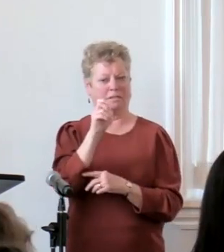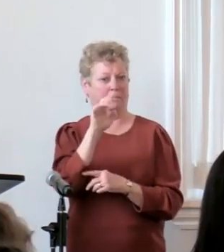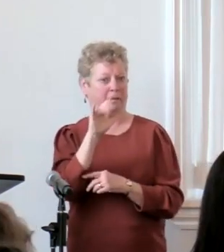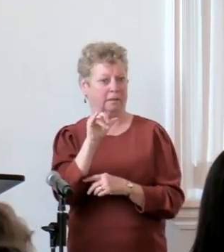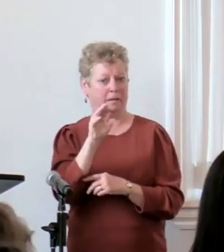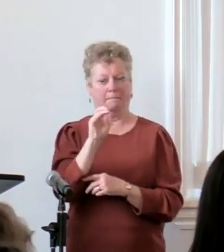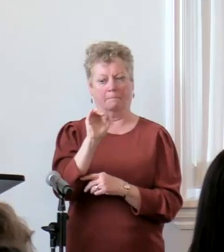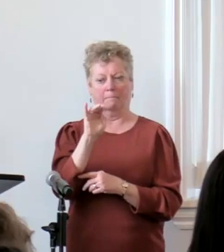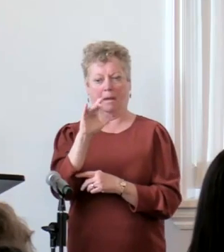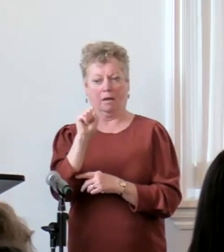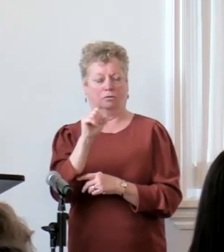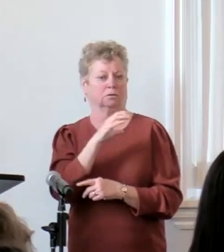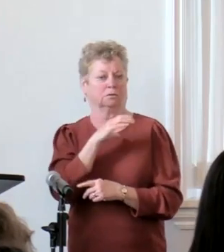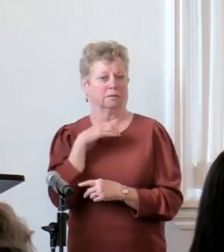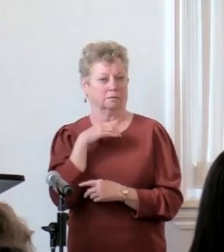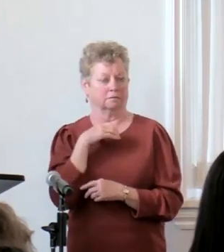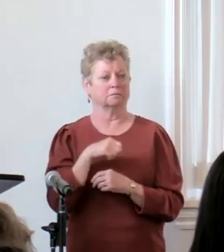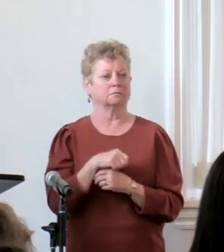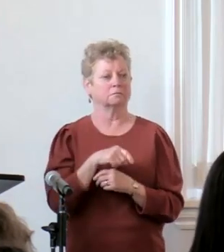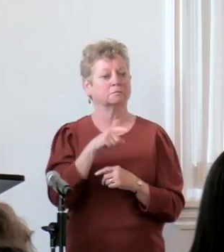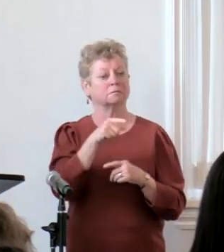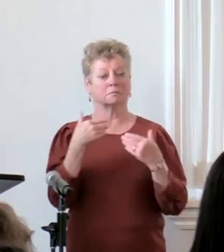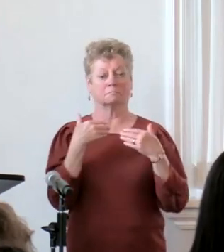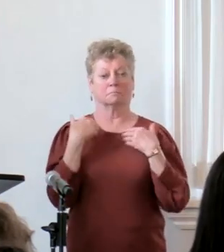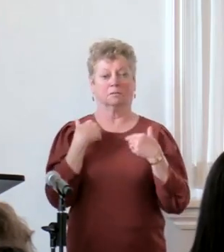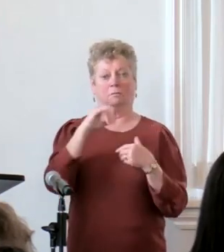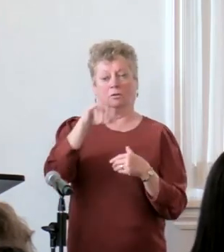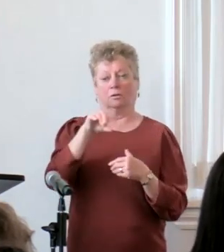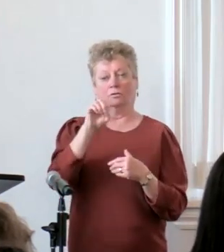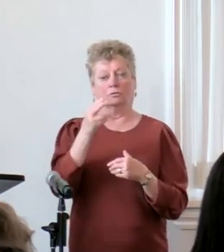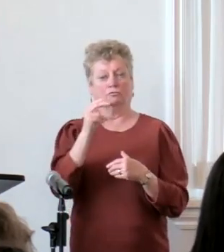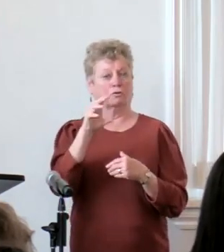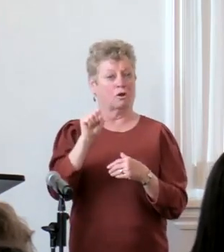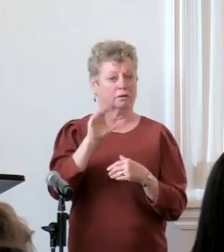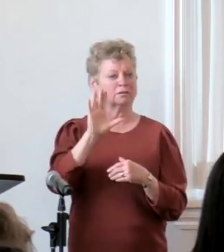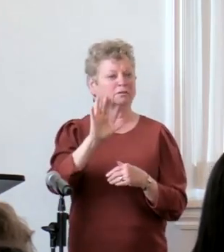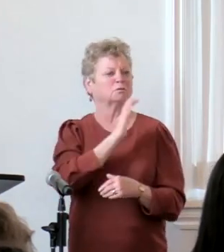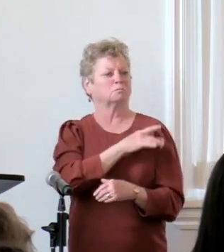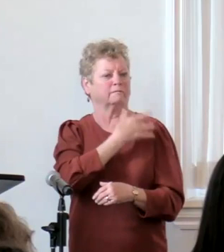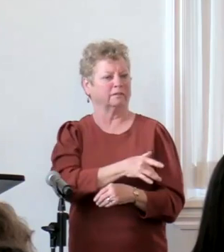Minister Johns has been Nova Scotia's Provincial Secretary,